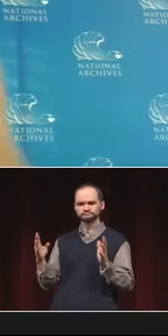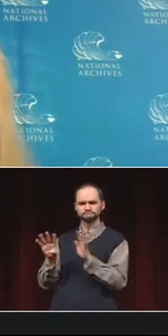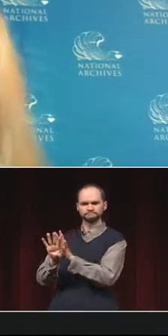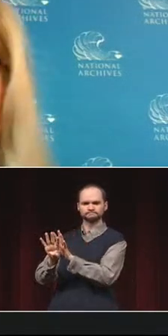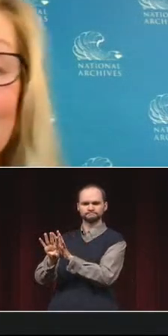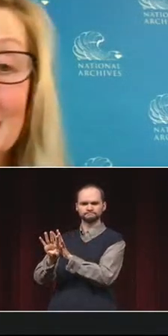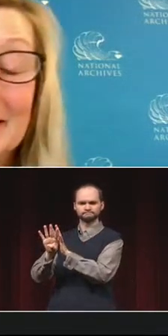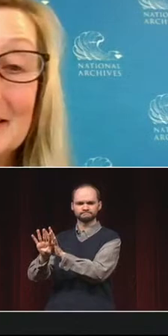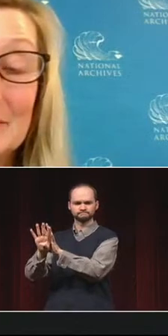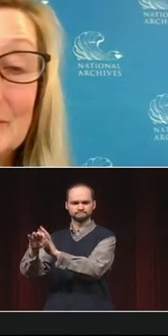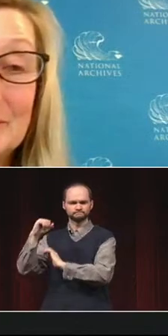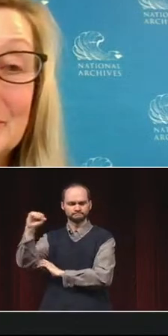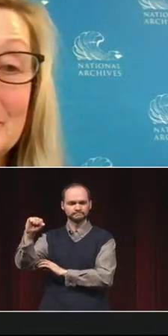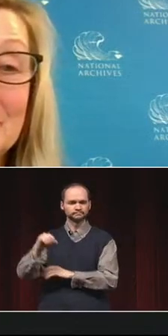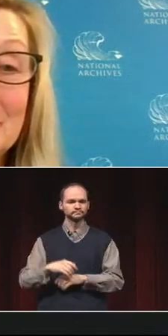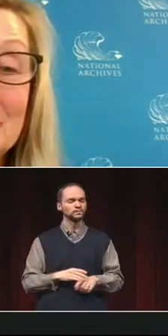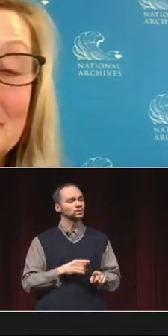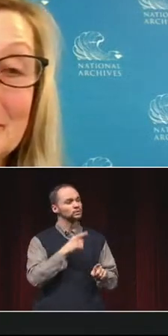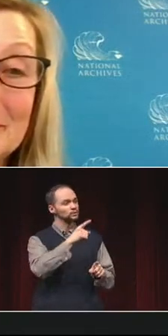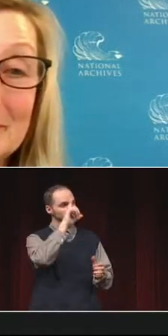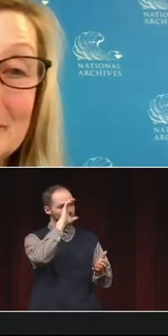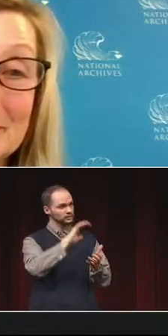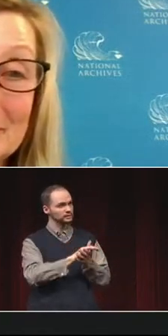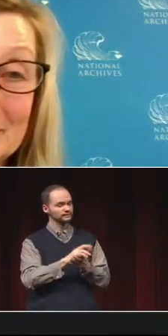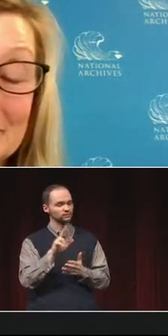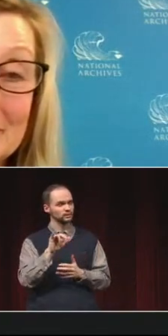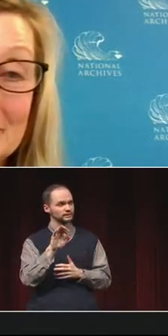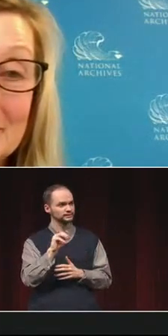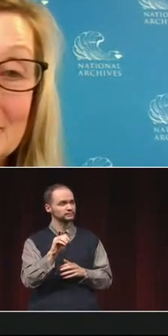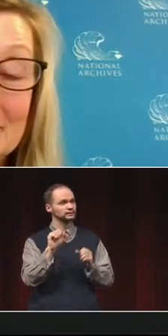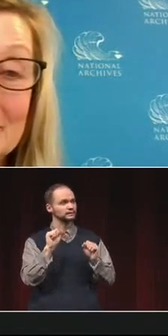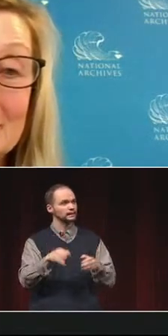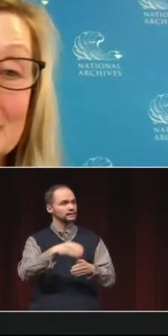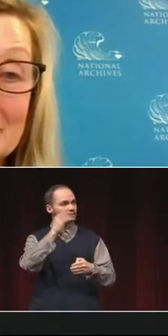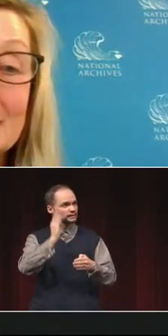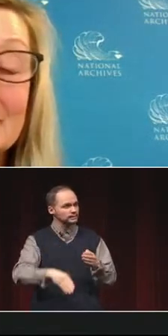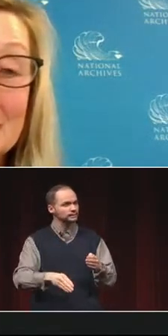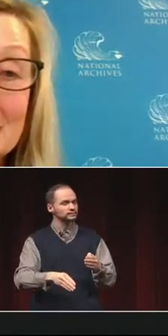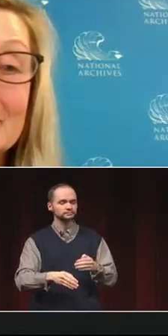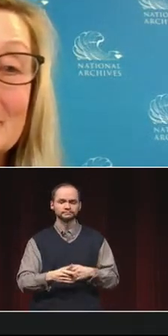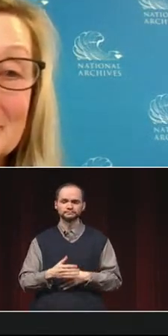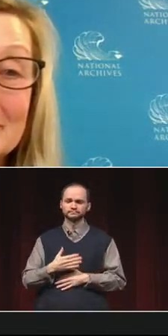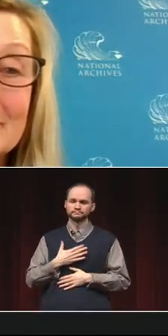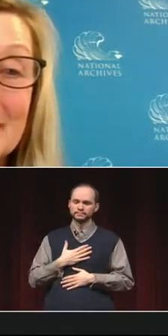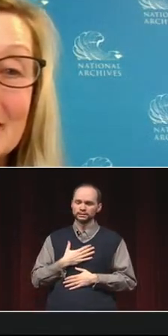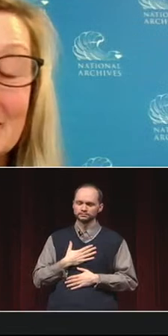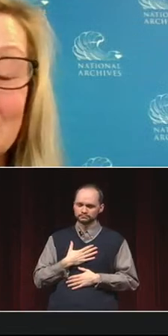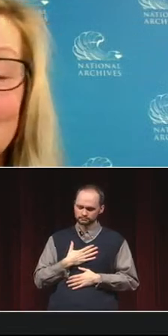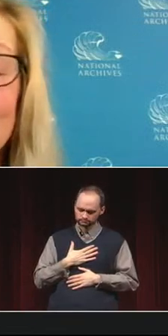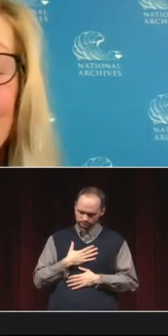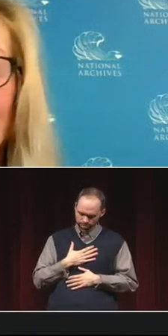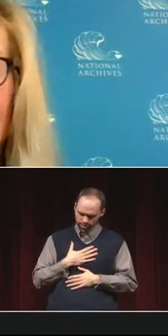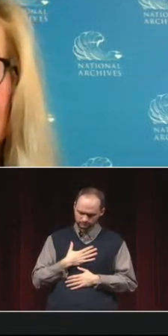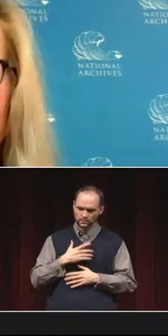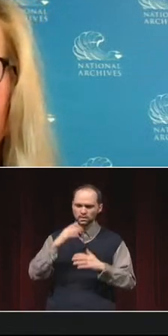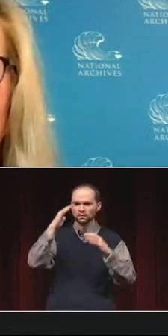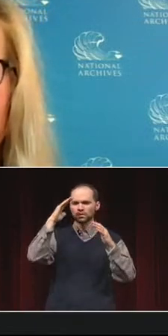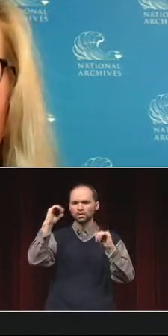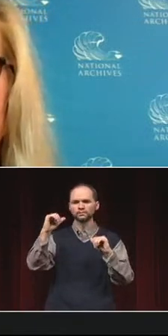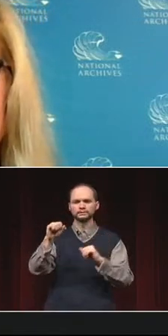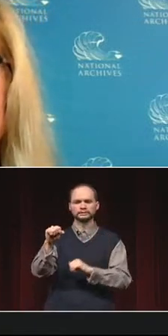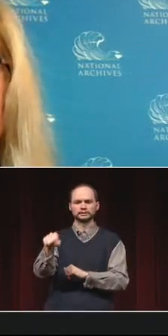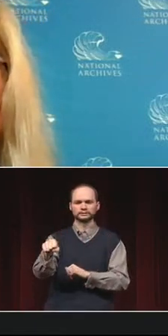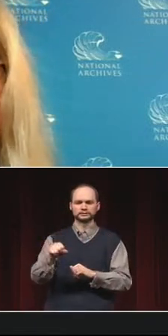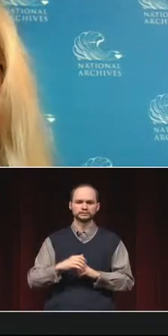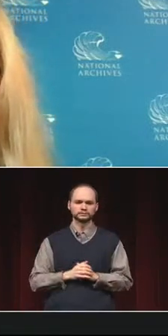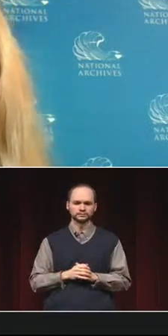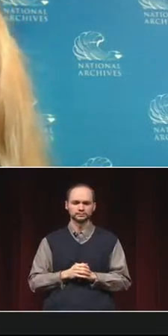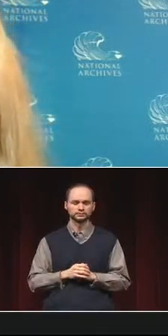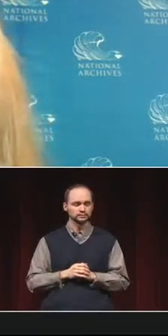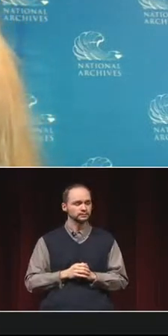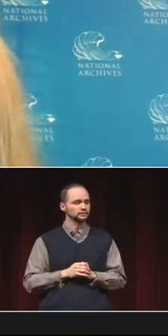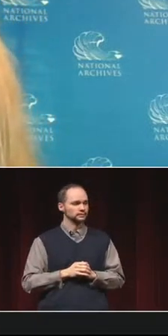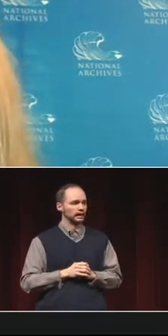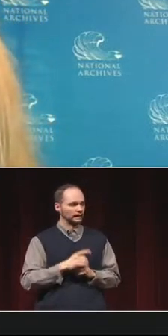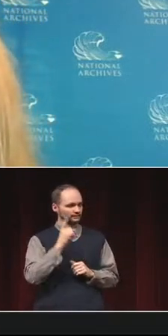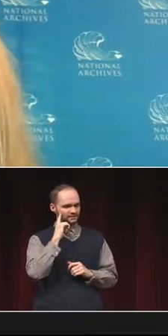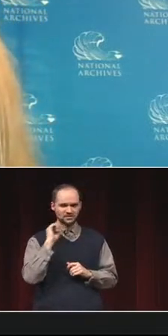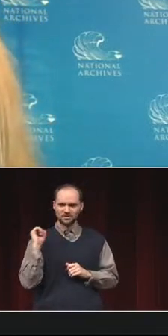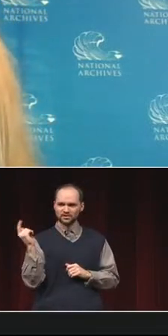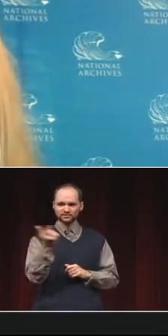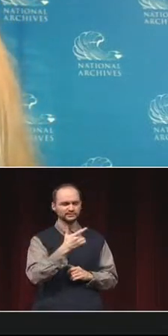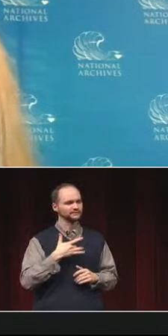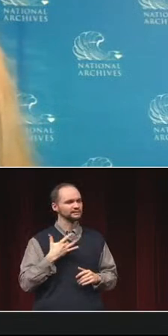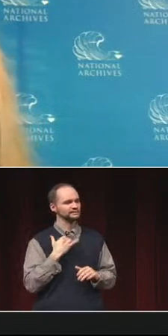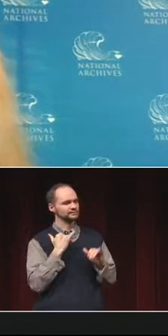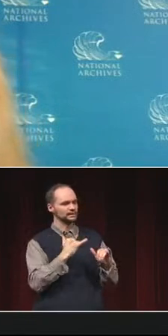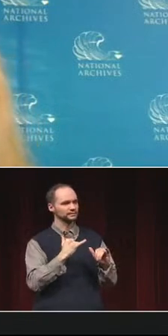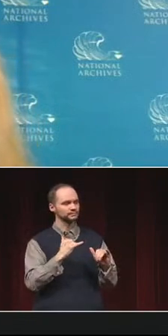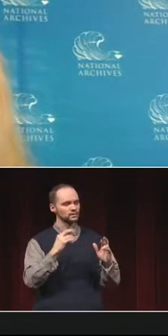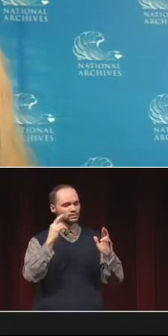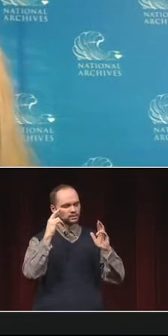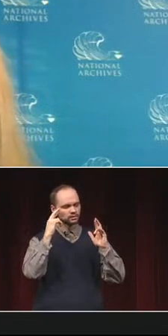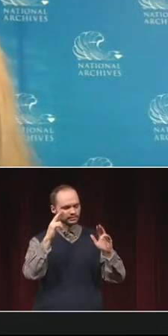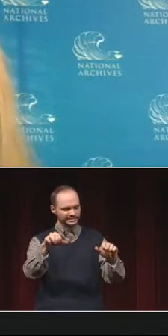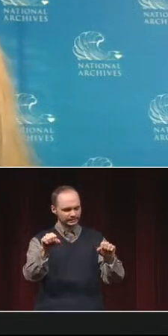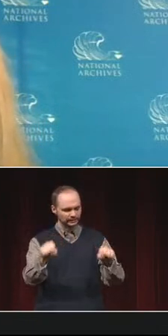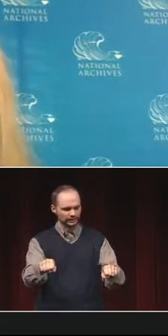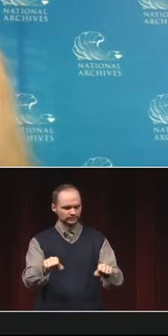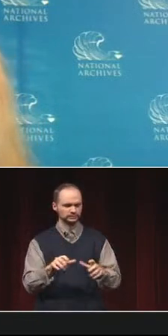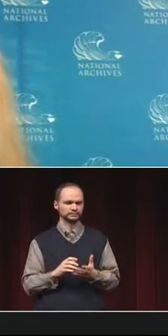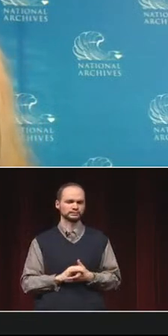: It is my sincerest hope that it will. >> >>: A comment from myself and this is from